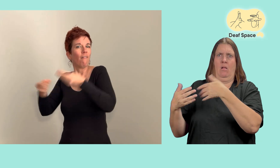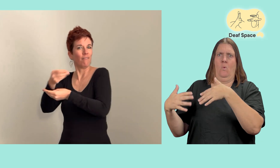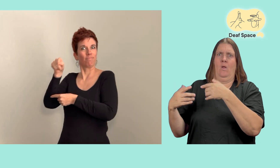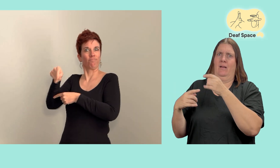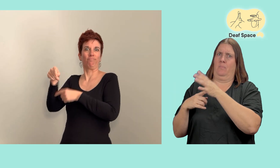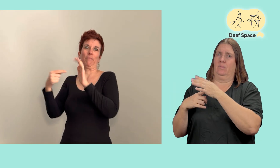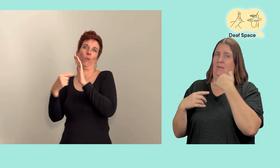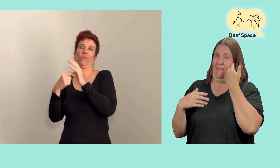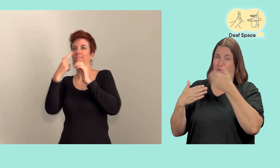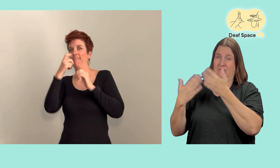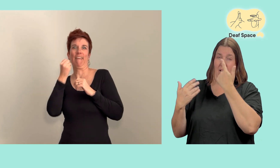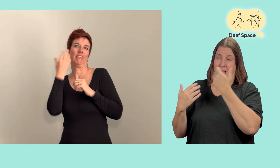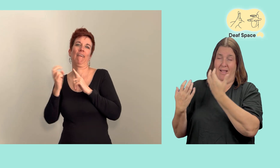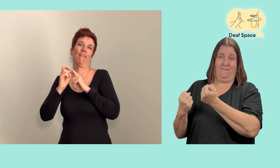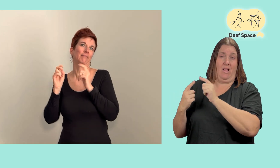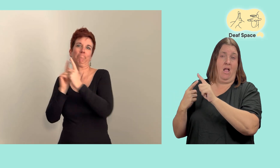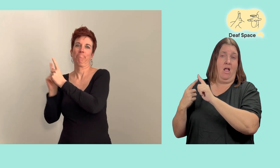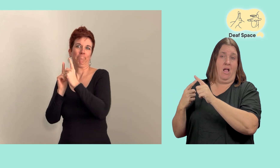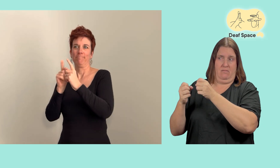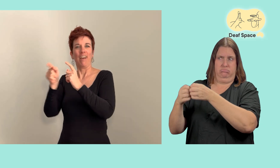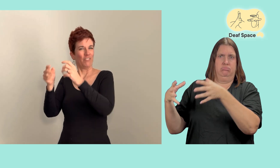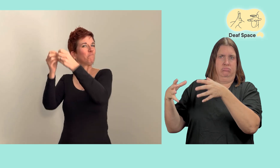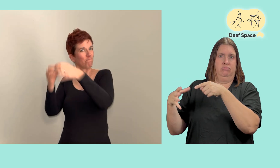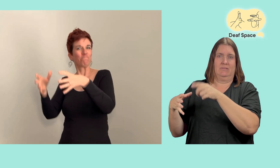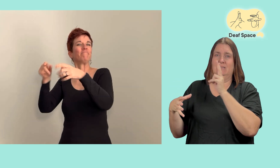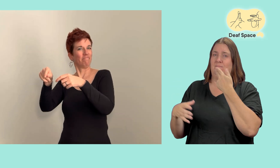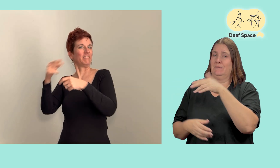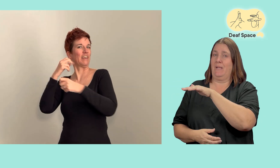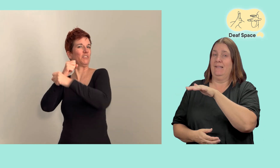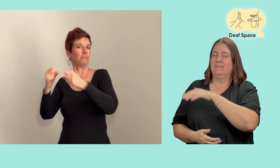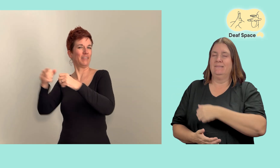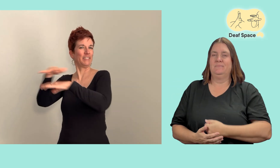So it became a fortunate and significant commute and grew into a Deaf Space.